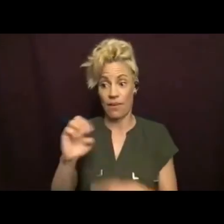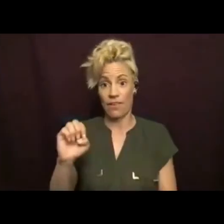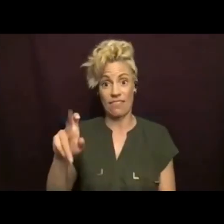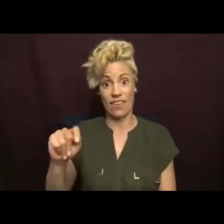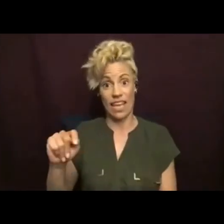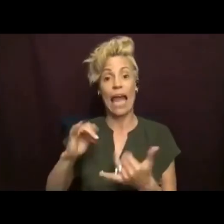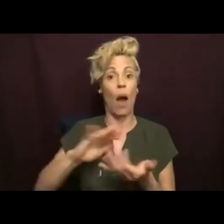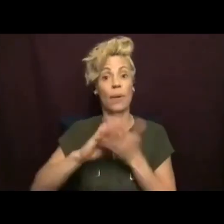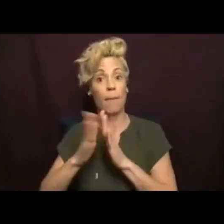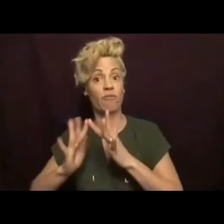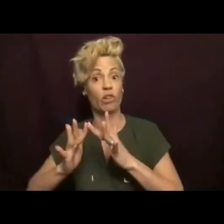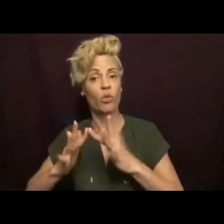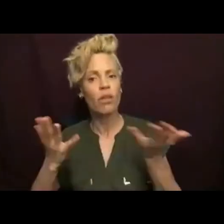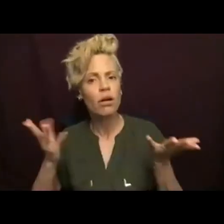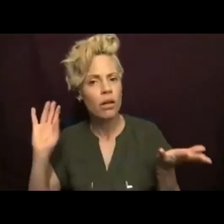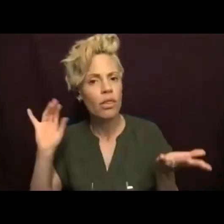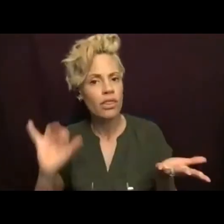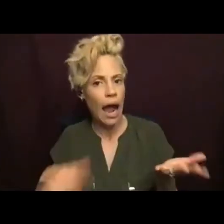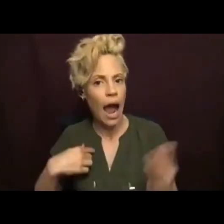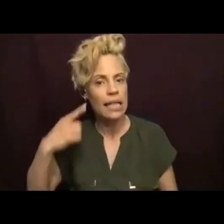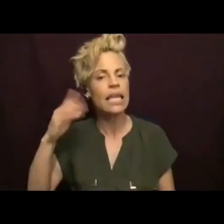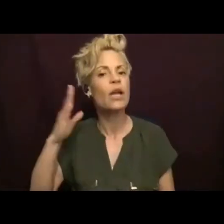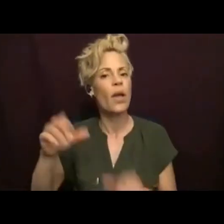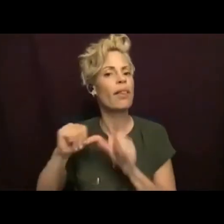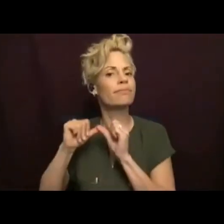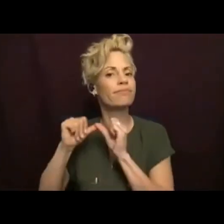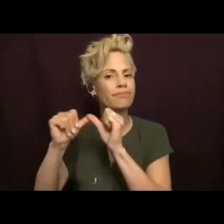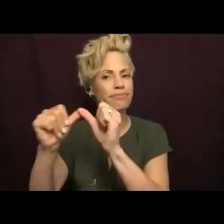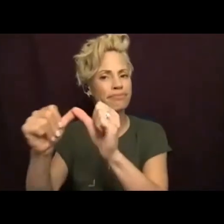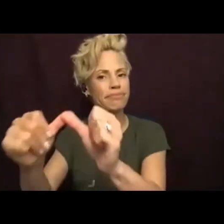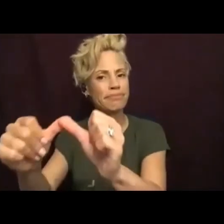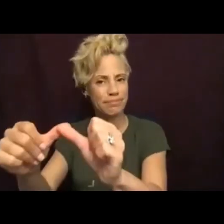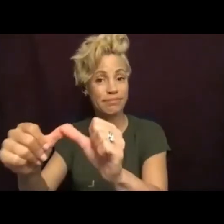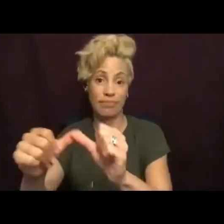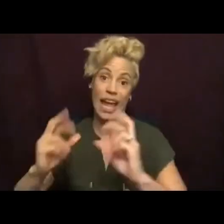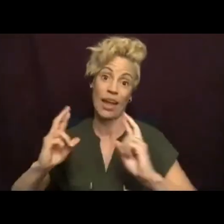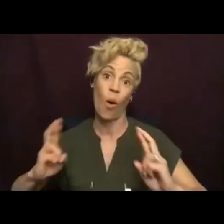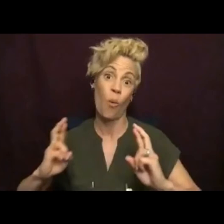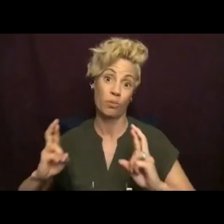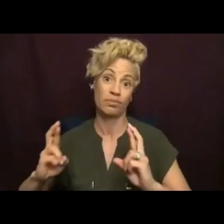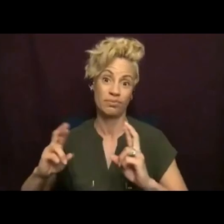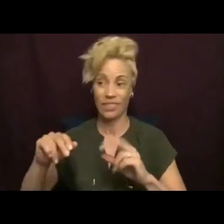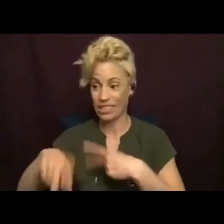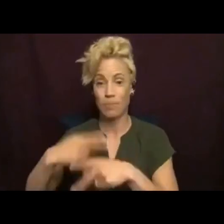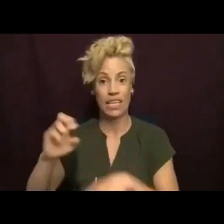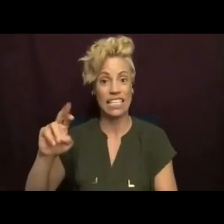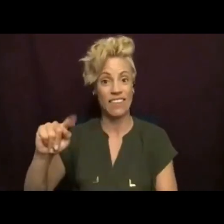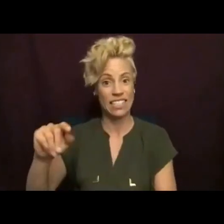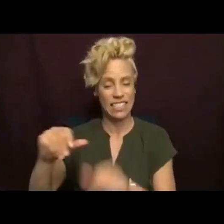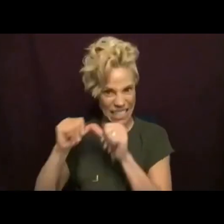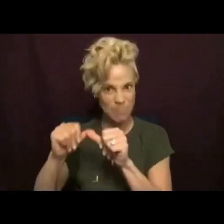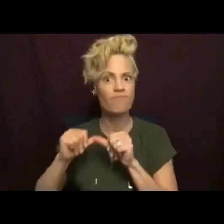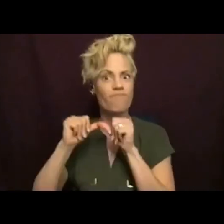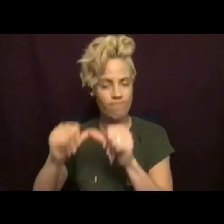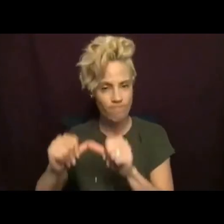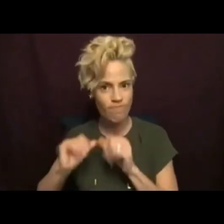I do think that's gonna linger and I hope it does. And it's gonna make things much more accessible